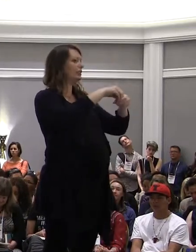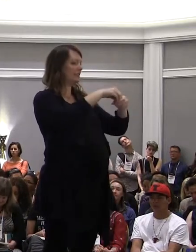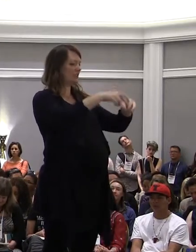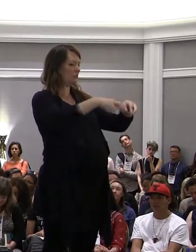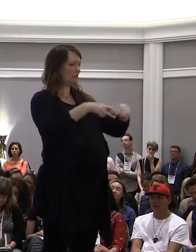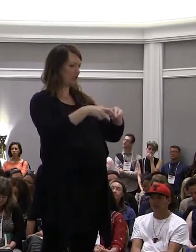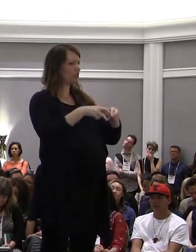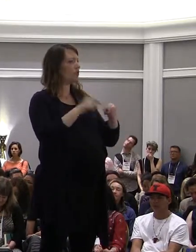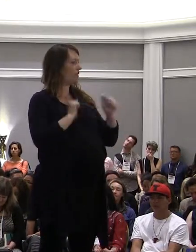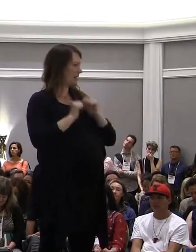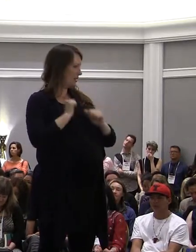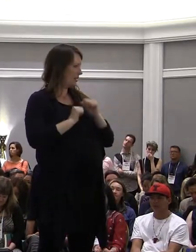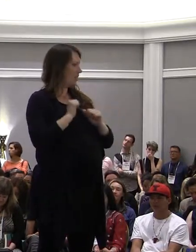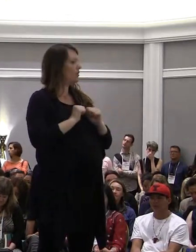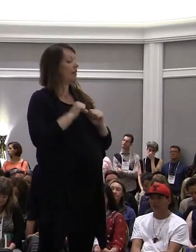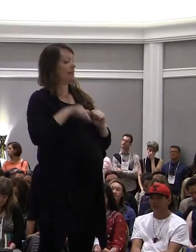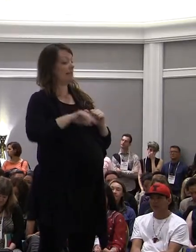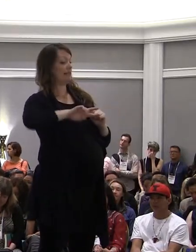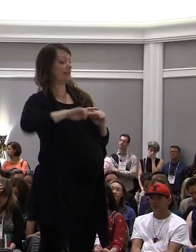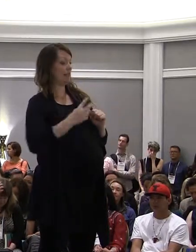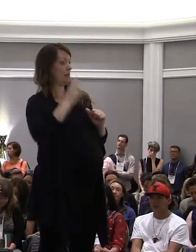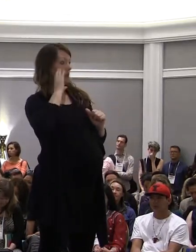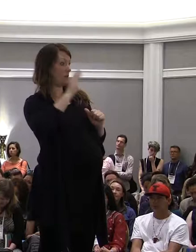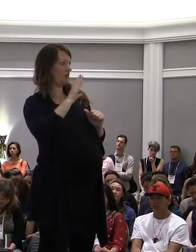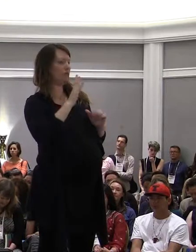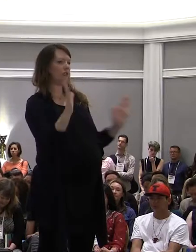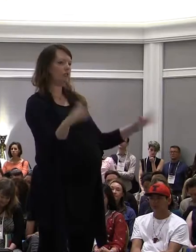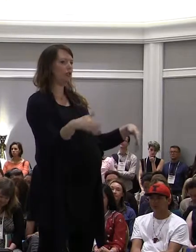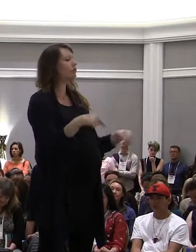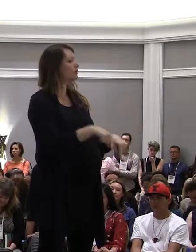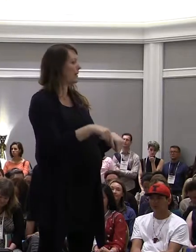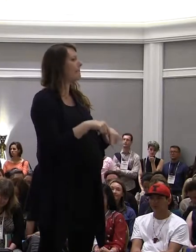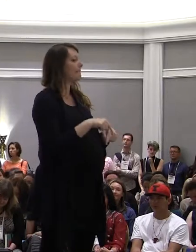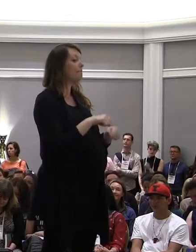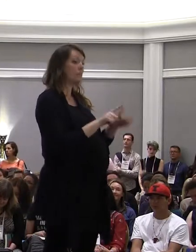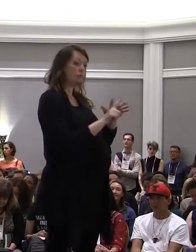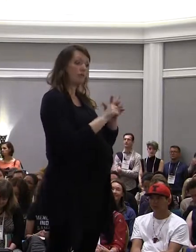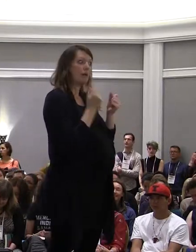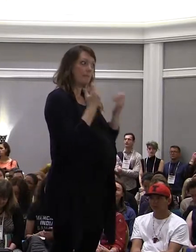We encourage everyone to come and they did show up. We had a lot of students come and learn about our theatres,